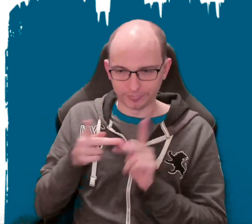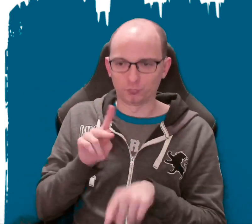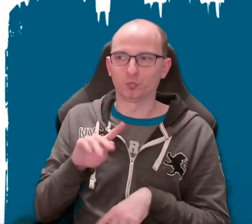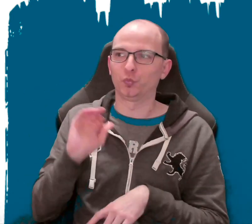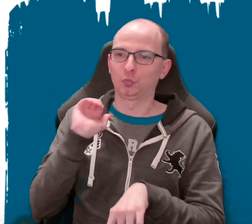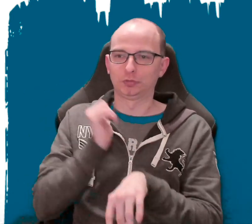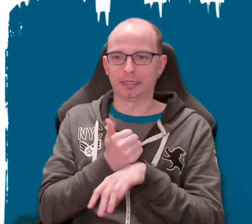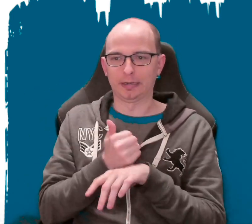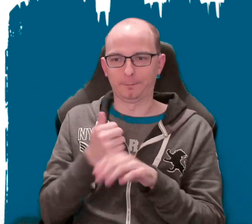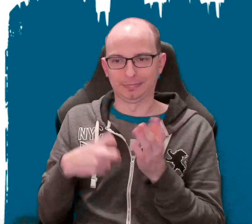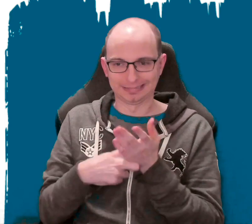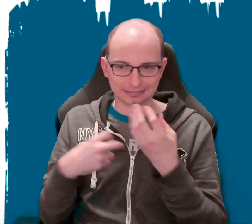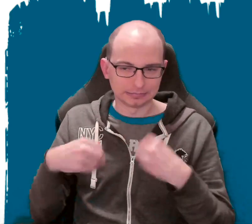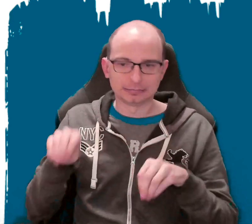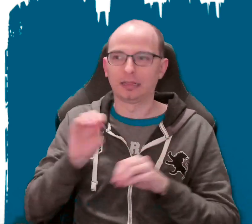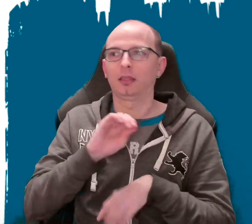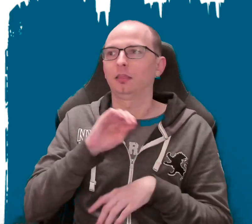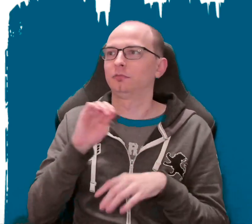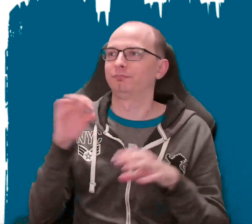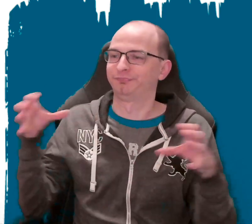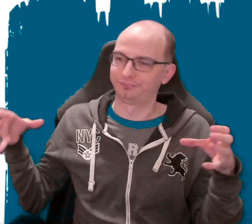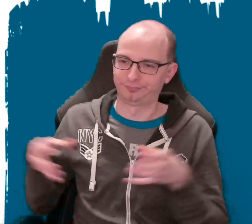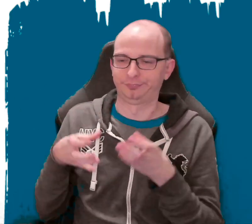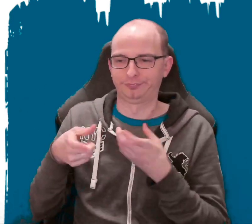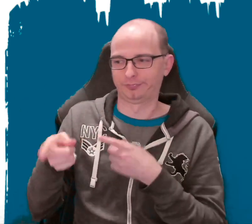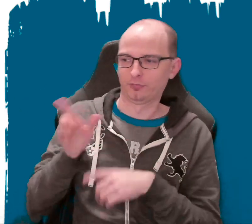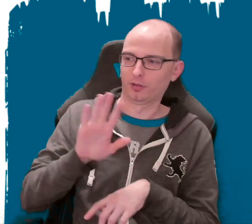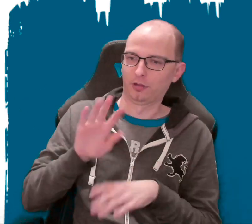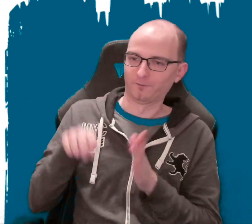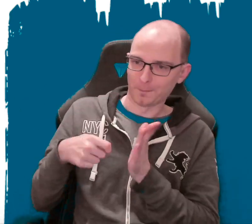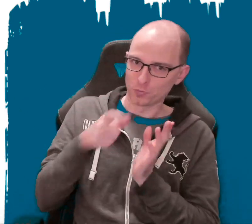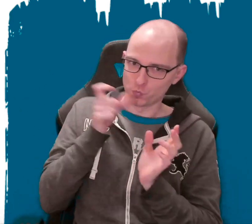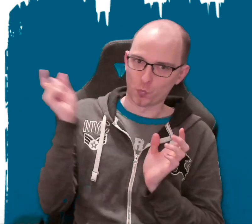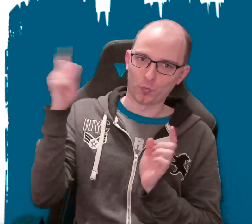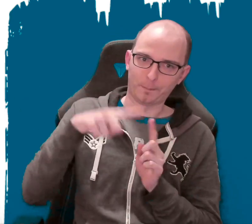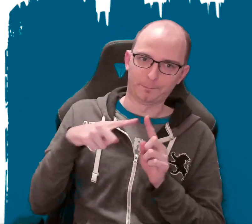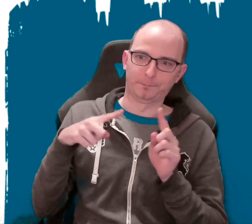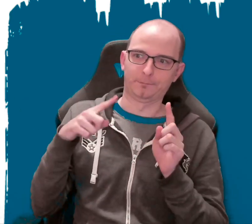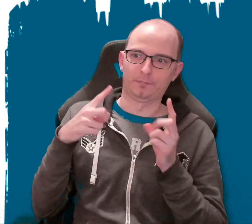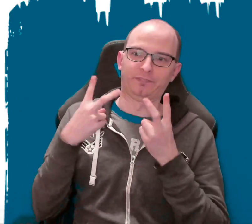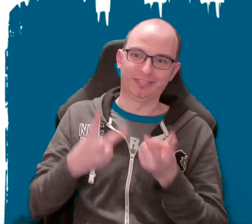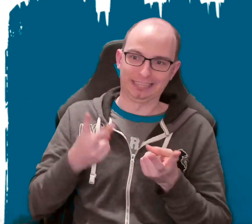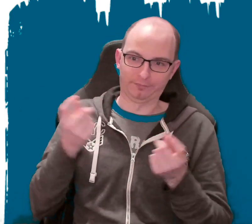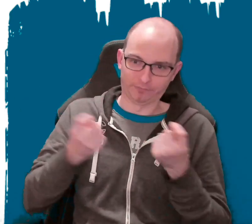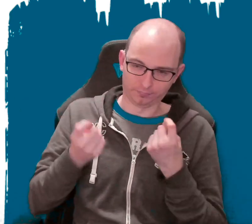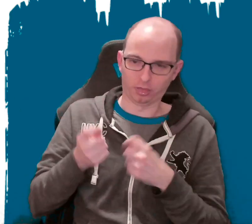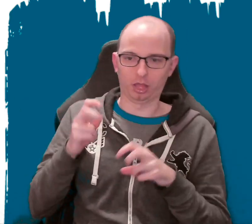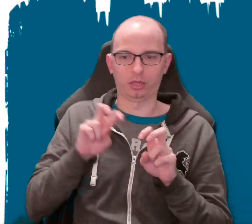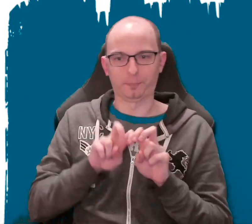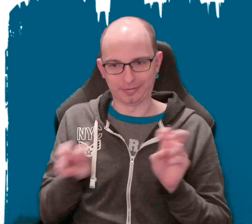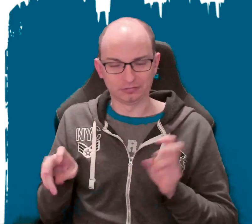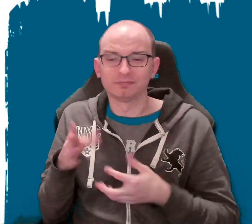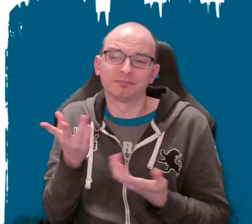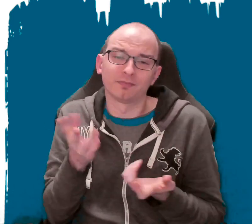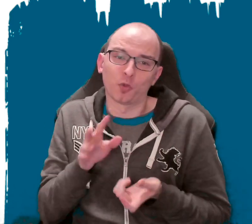setting ticket sales, the festival weekend itself, the panel, etc.